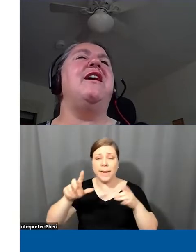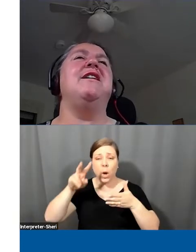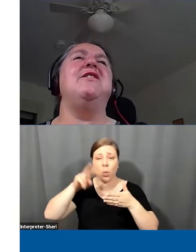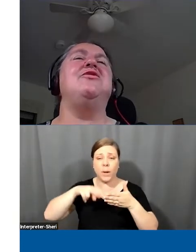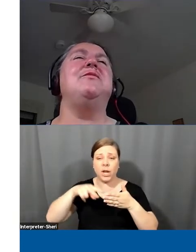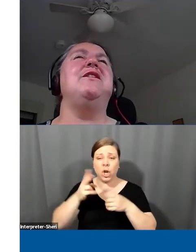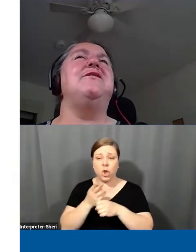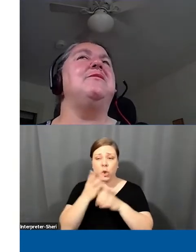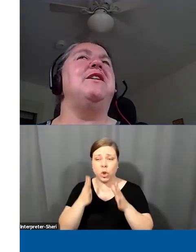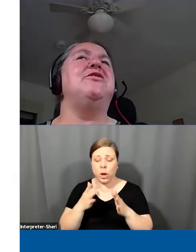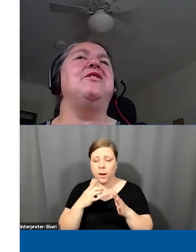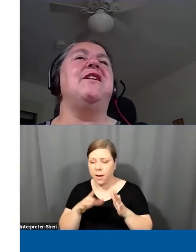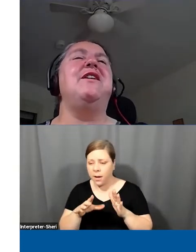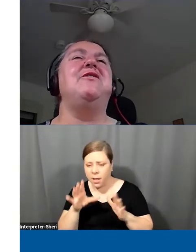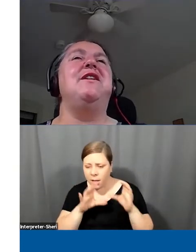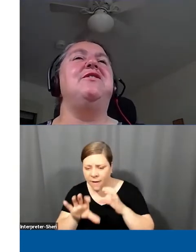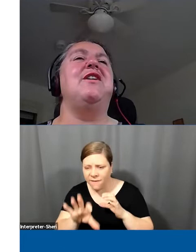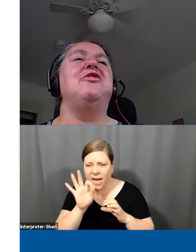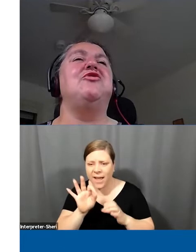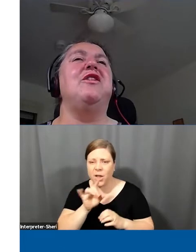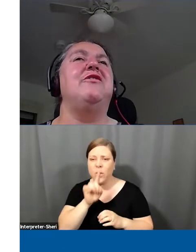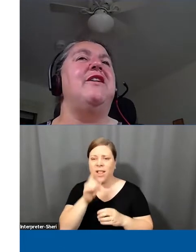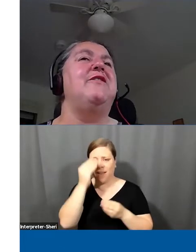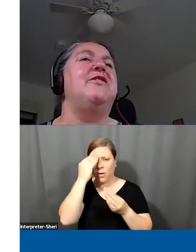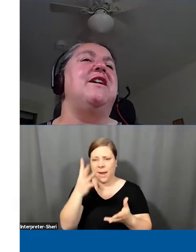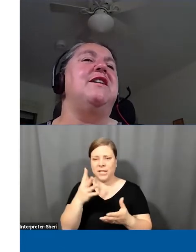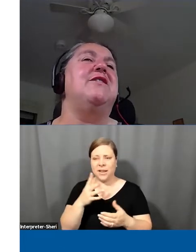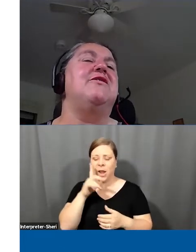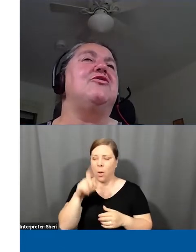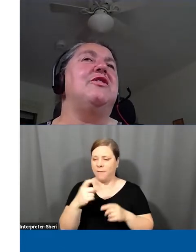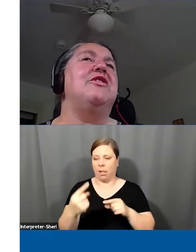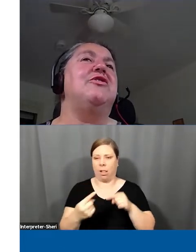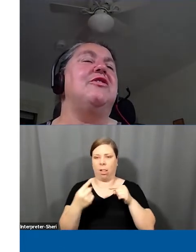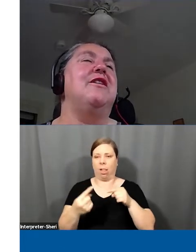ah, here's the real information. And they don't need to actually try and fight with that data visualization.